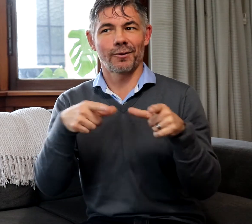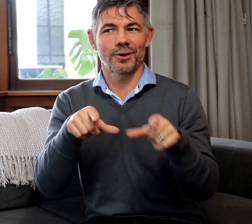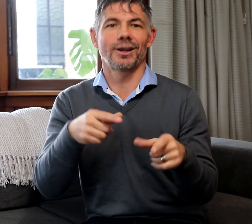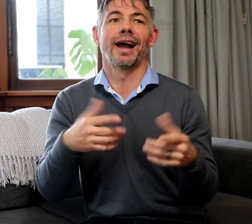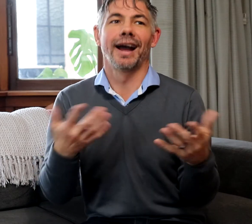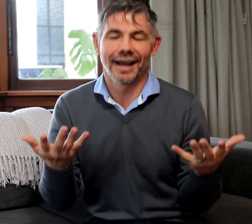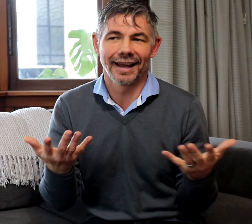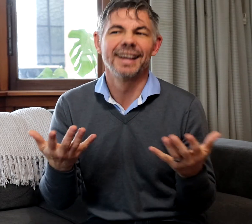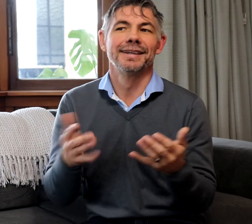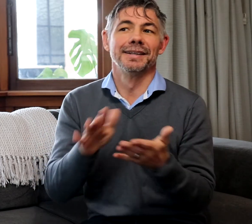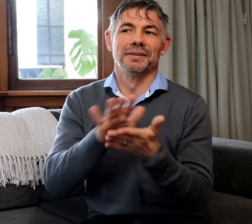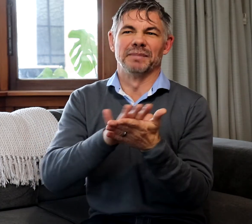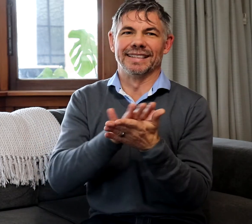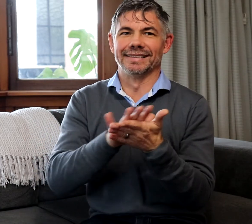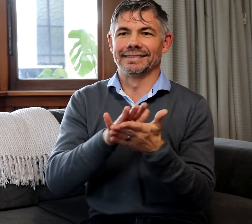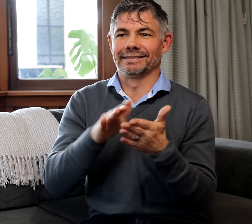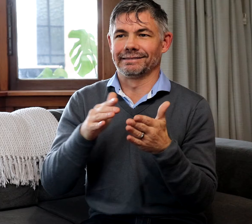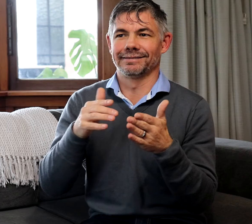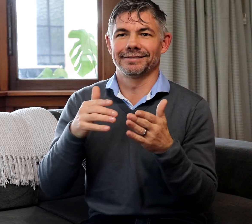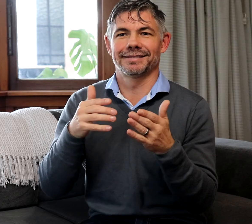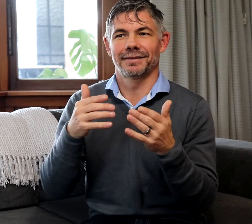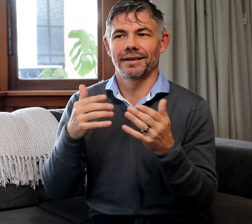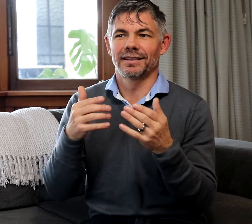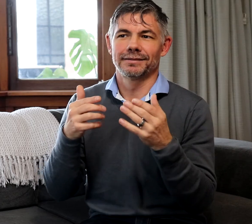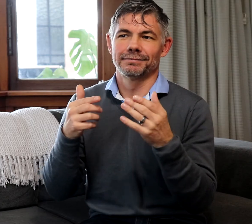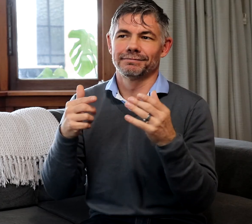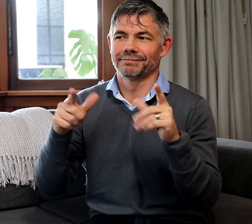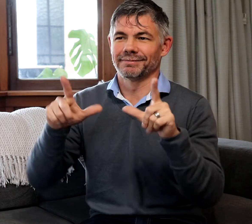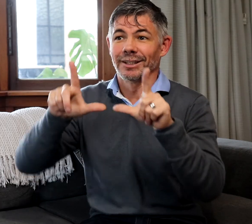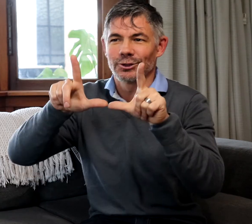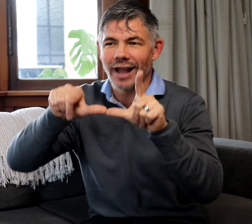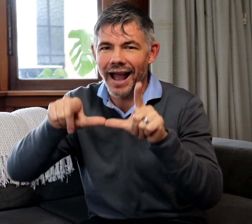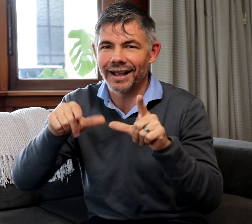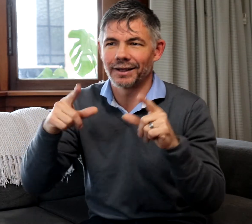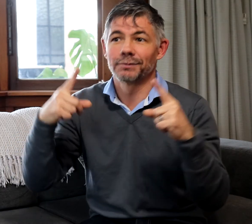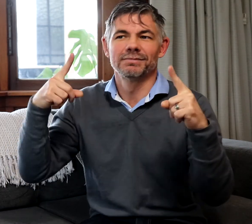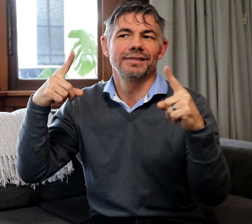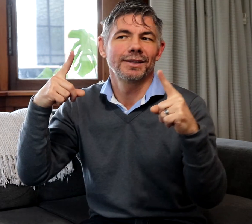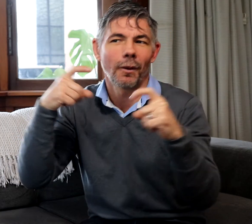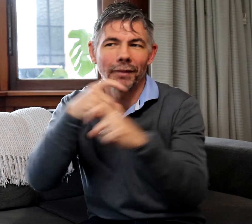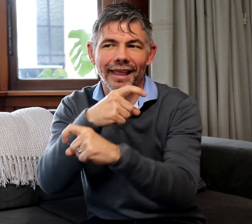But then you're talking about another language again, which is kind of like, you know, the language that people within the government might use because